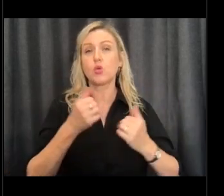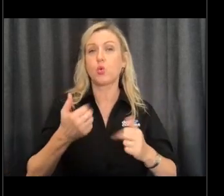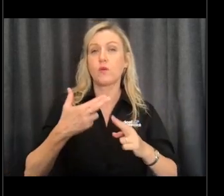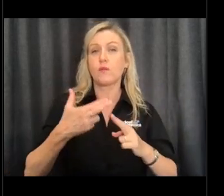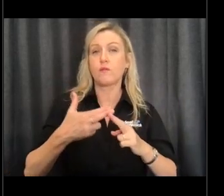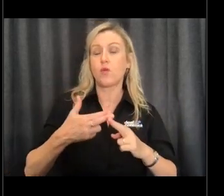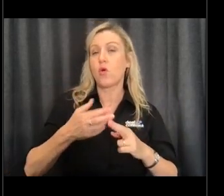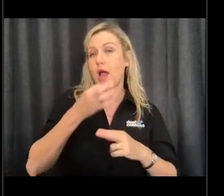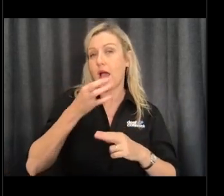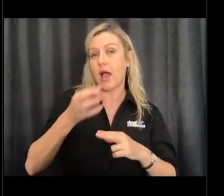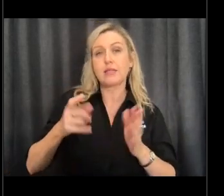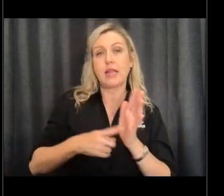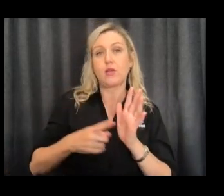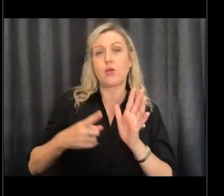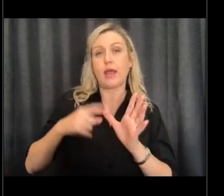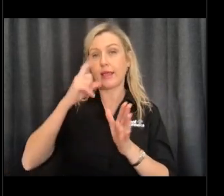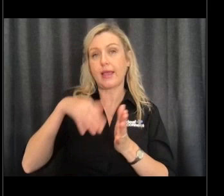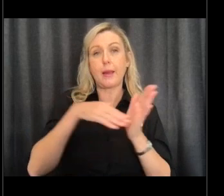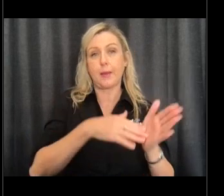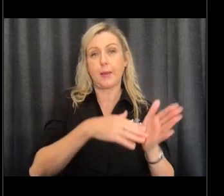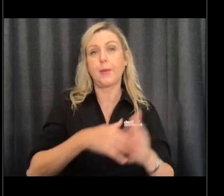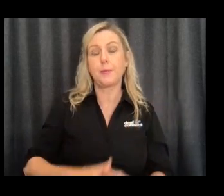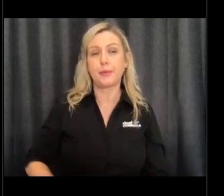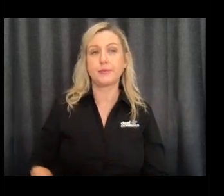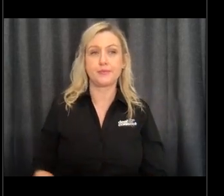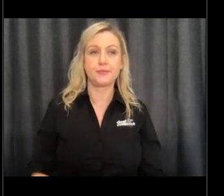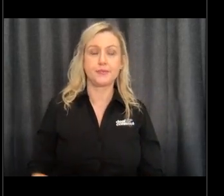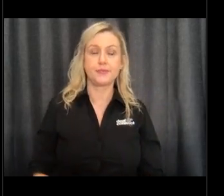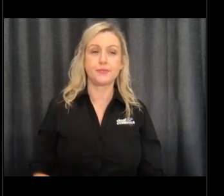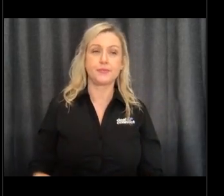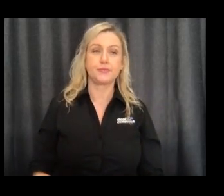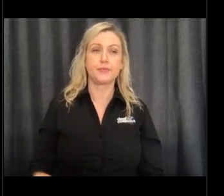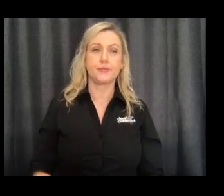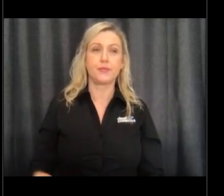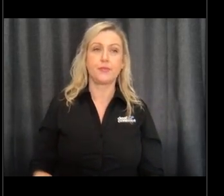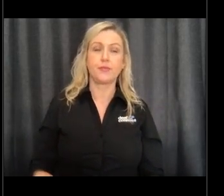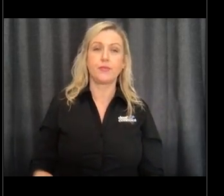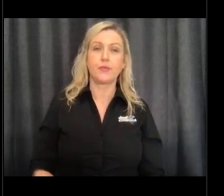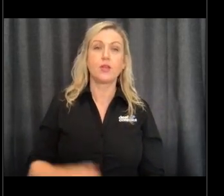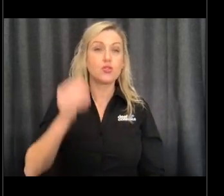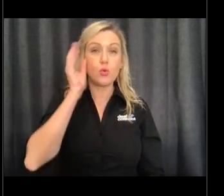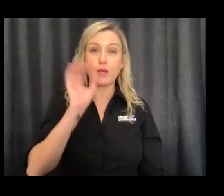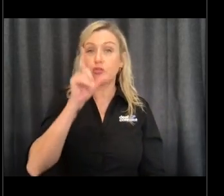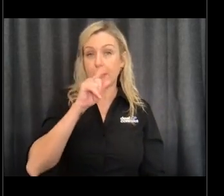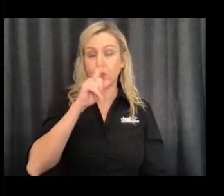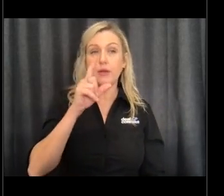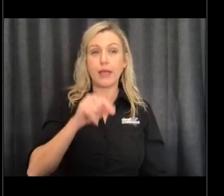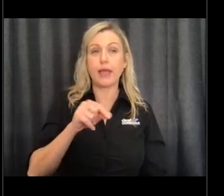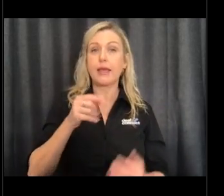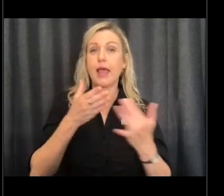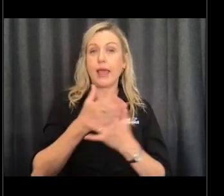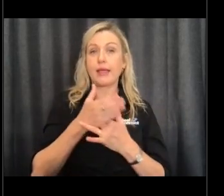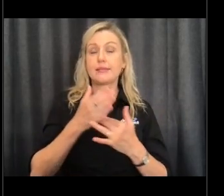People can get access to Legal Aid in rural areas as well because we do a lot of teleconferencing. Absolutely.